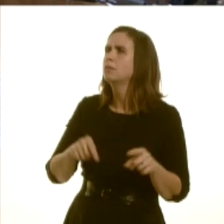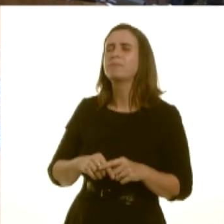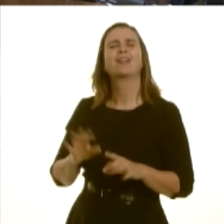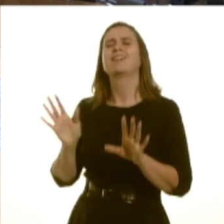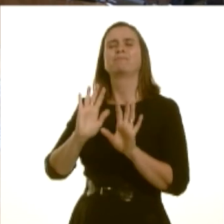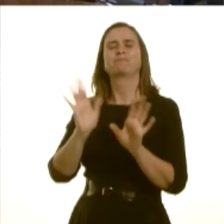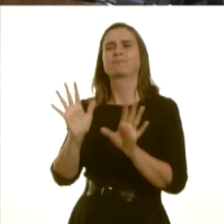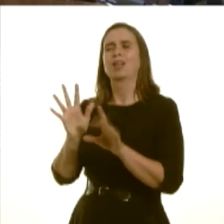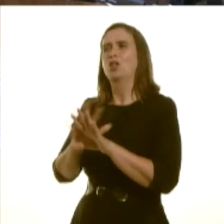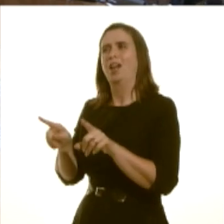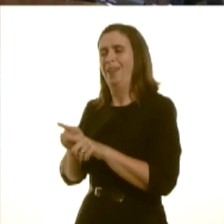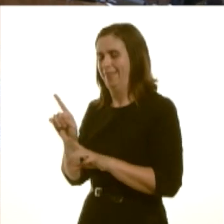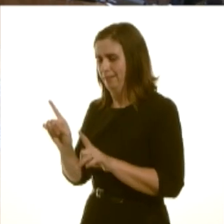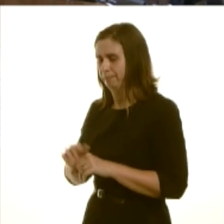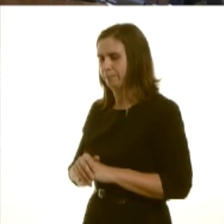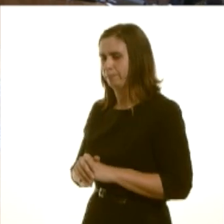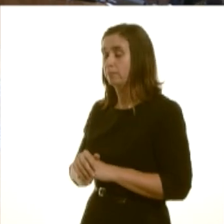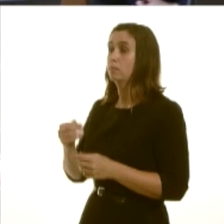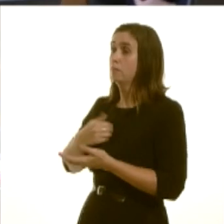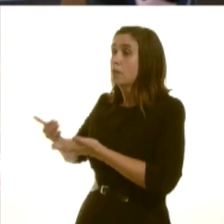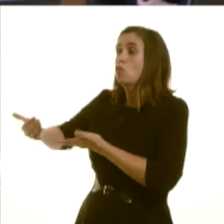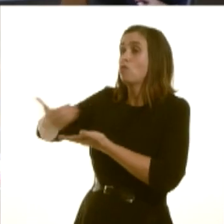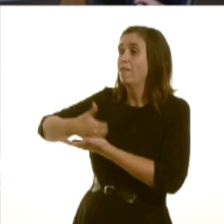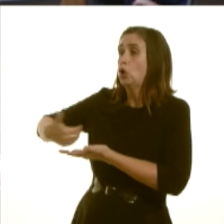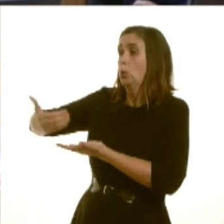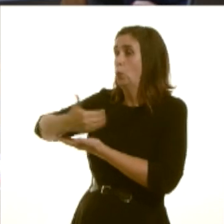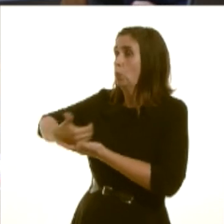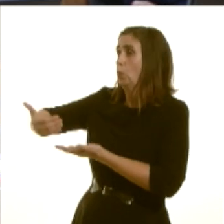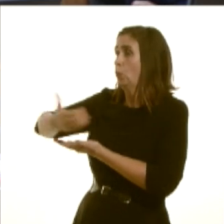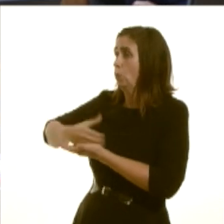but what we have done, via revenue spending, is improve our rail services. For example,